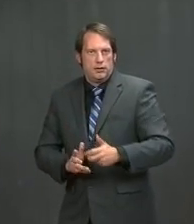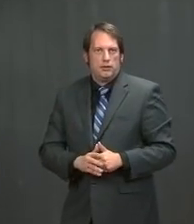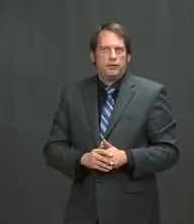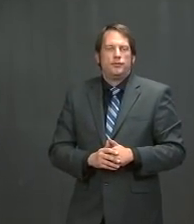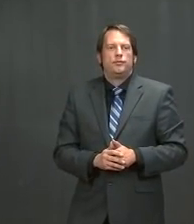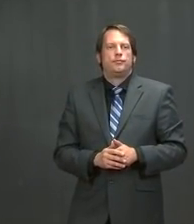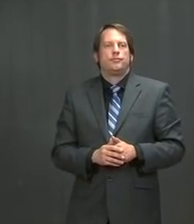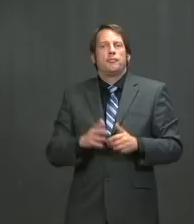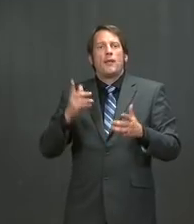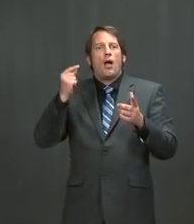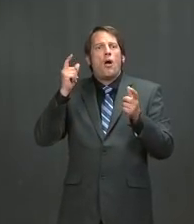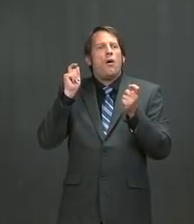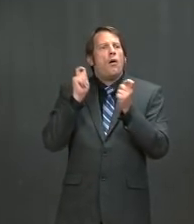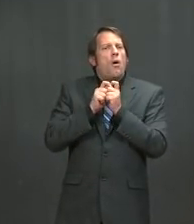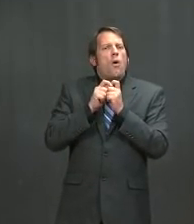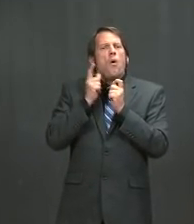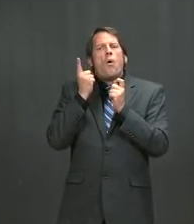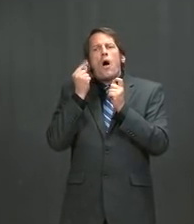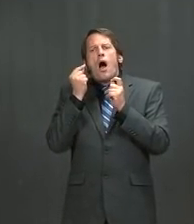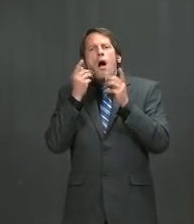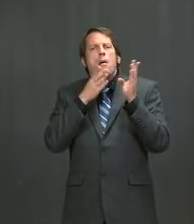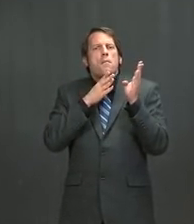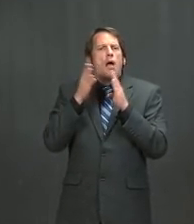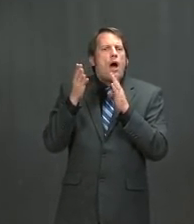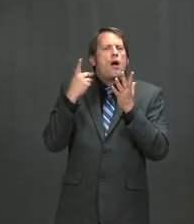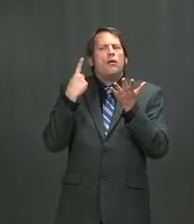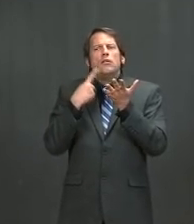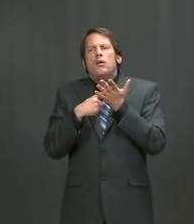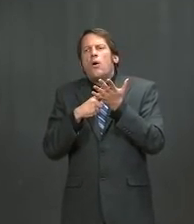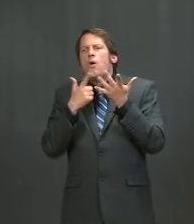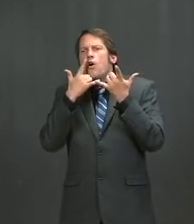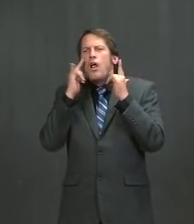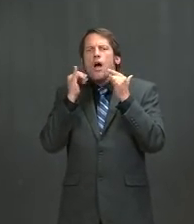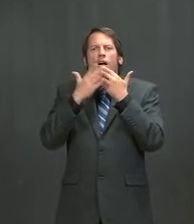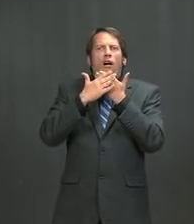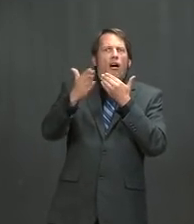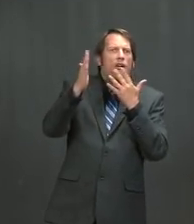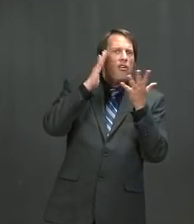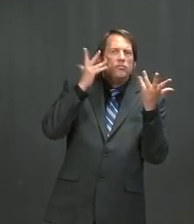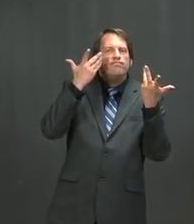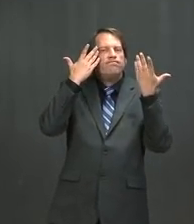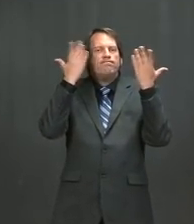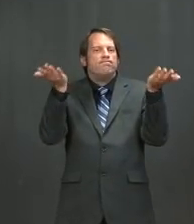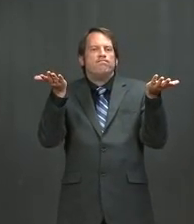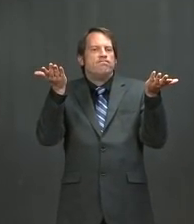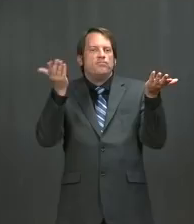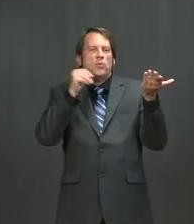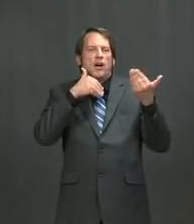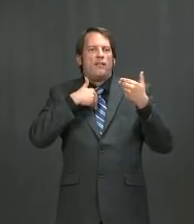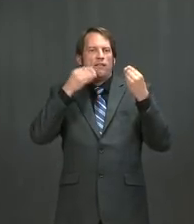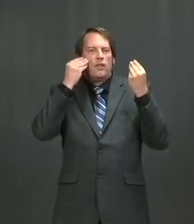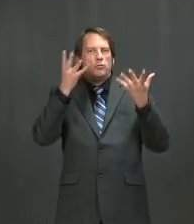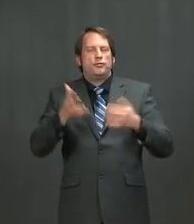I just don't have anything to preview for you at this point in time. The Press: Sorry, can I just do one quick follow to Peter? Ms. Psaki: Yeah. The Press: The President does acknowledge